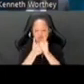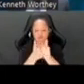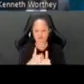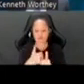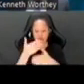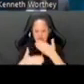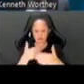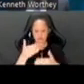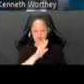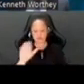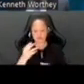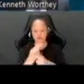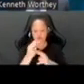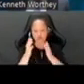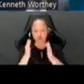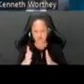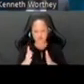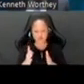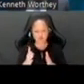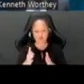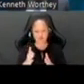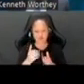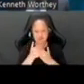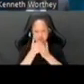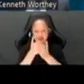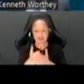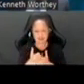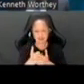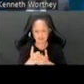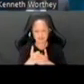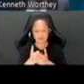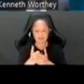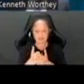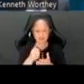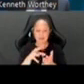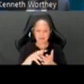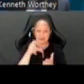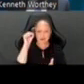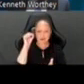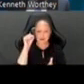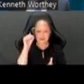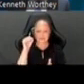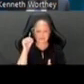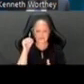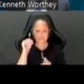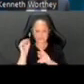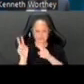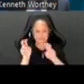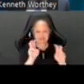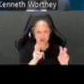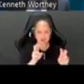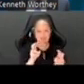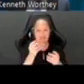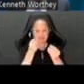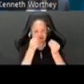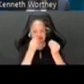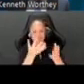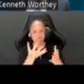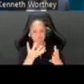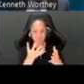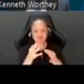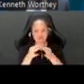users and helping enforce learning topics and information. That's important for your